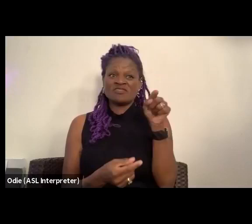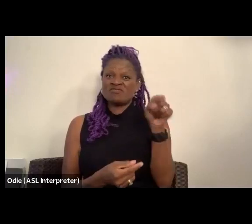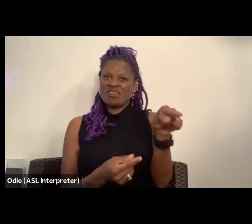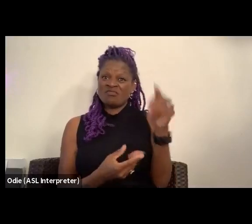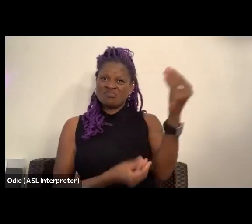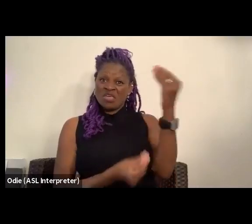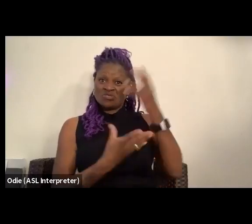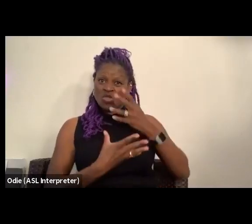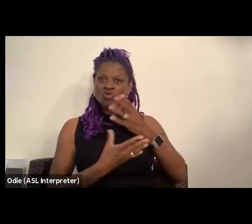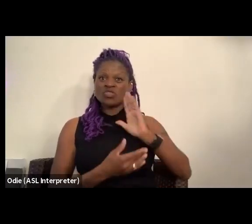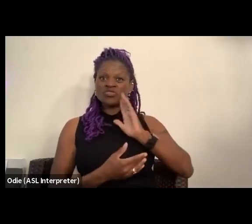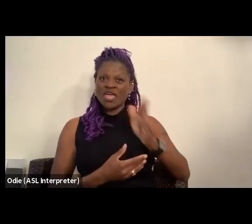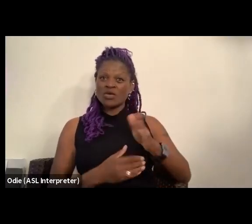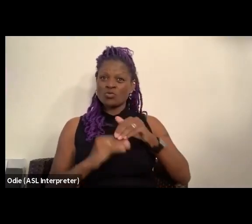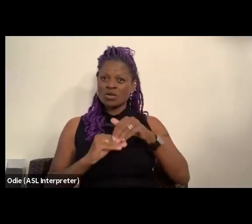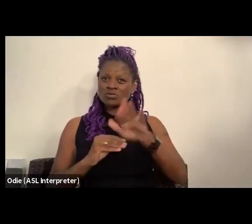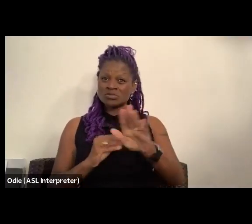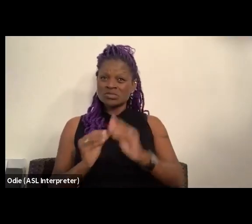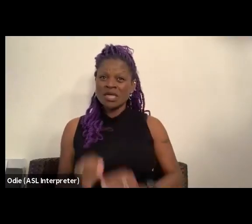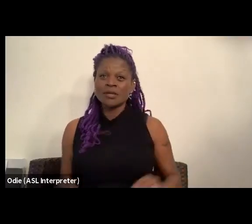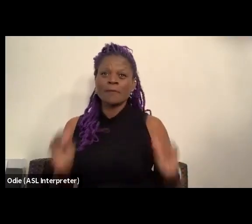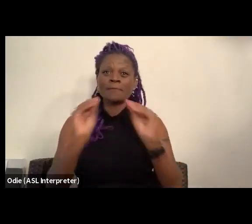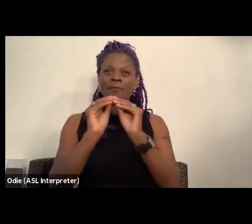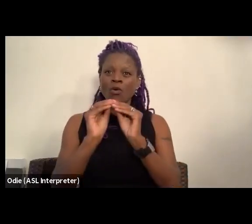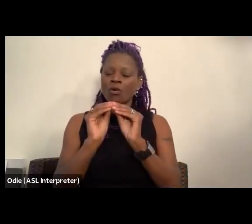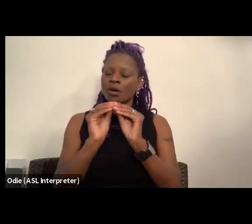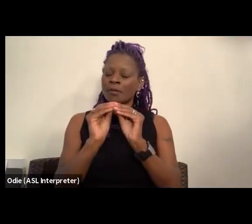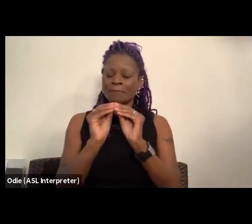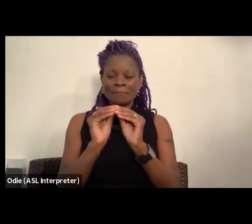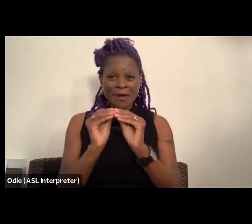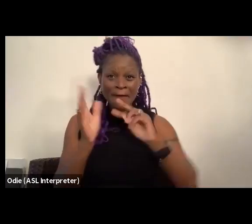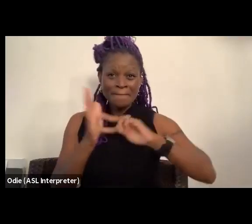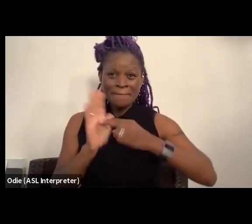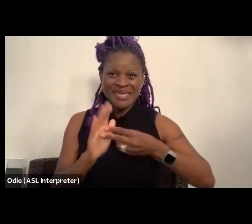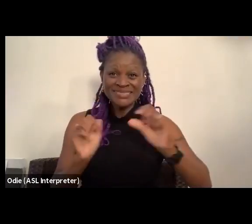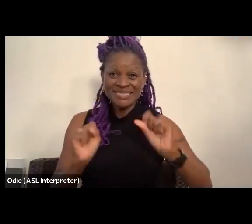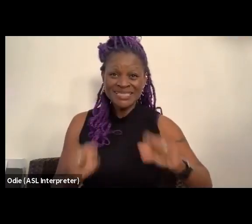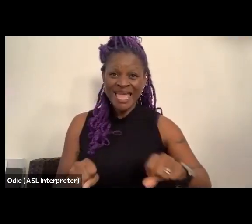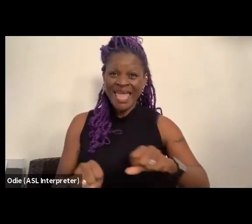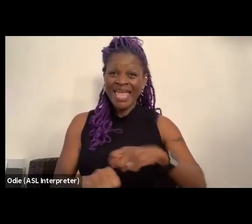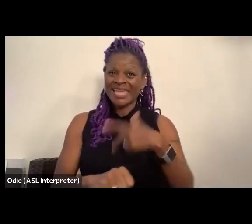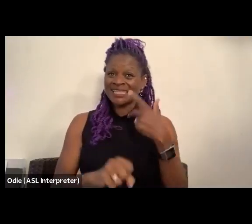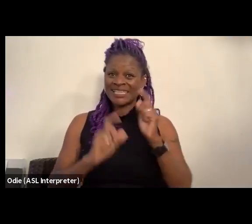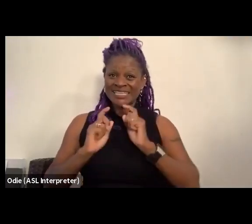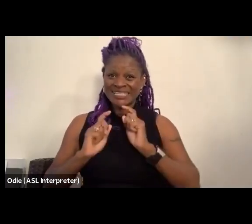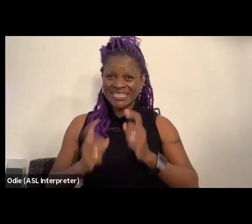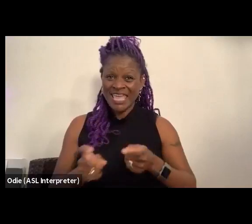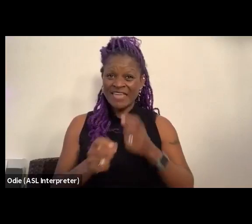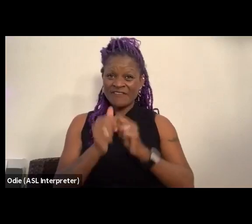It's currently not enough to vaccinate every single eligible person in Sonoma County. So we're encouraging everyone to remain